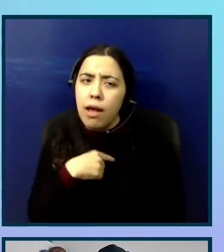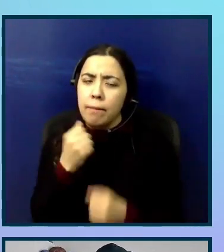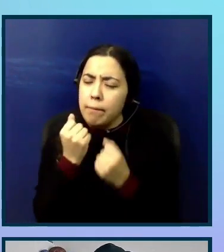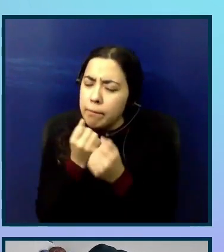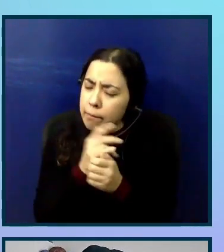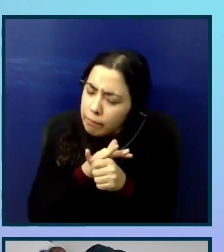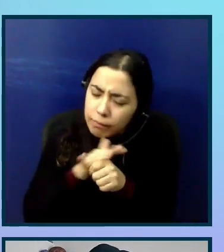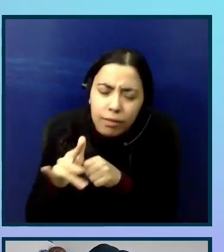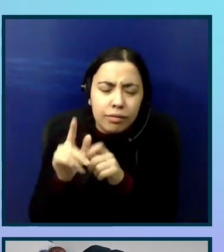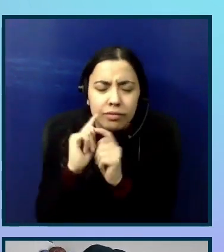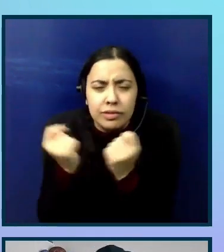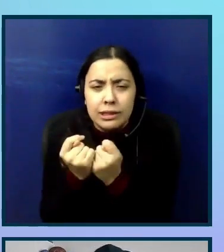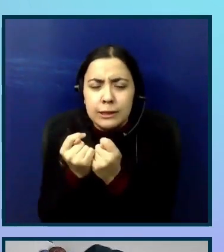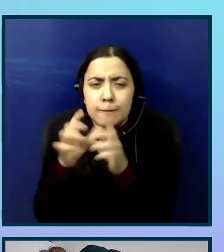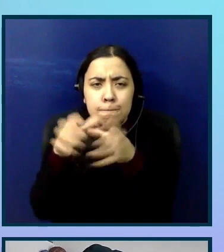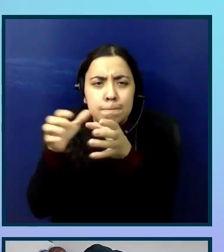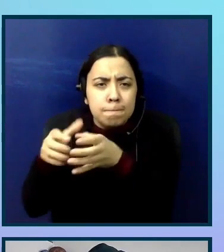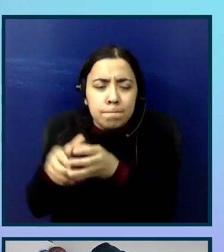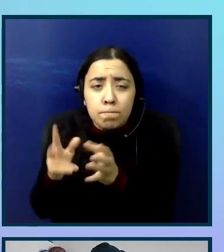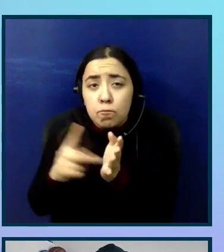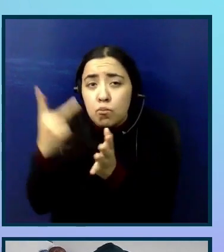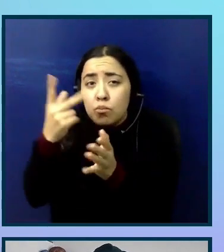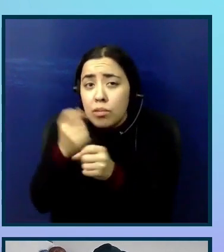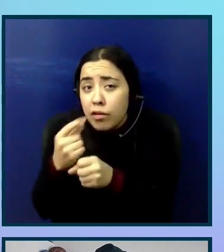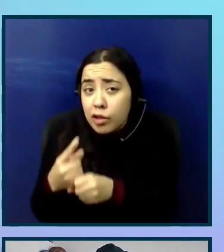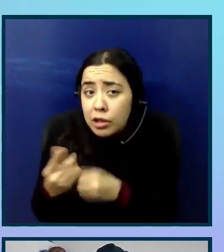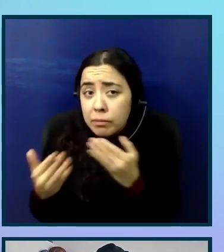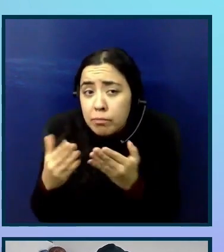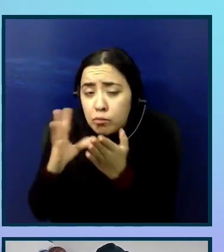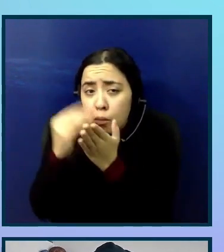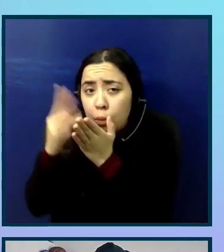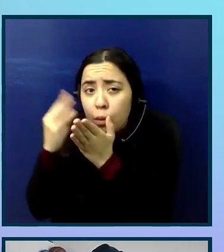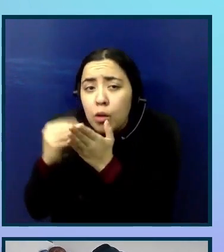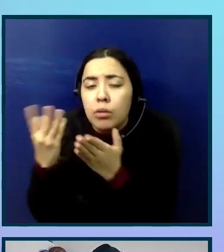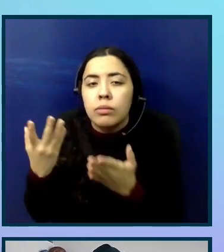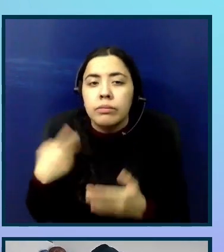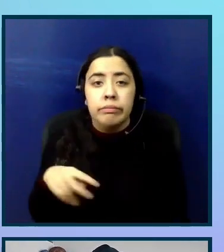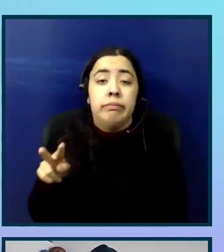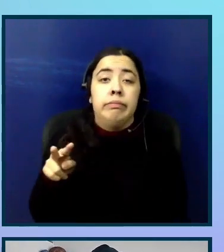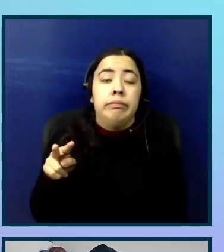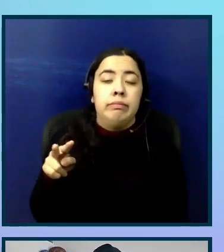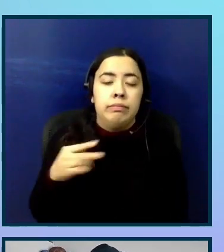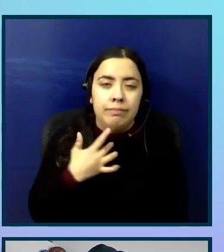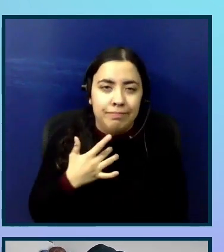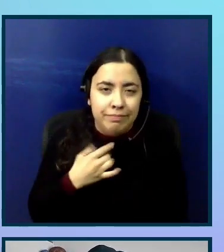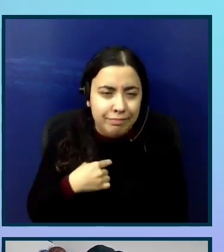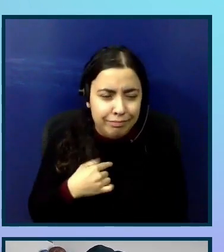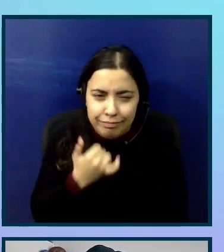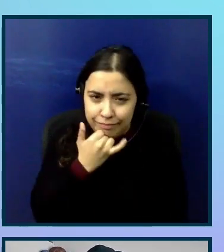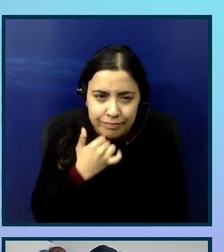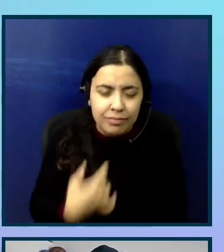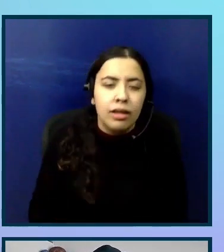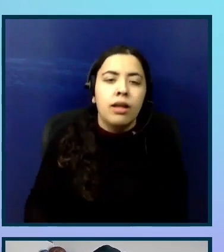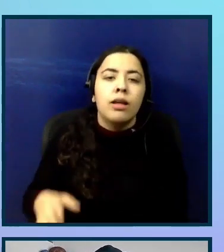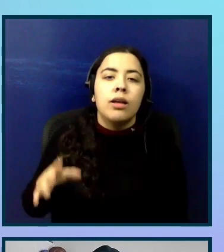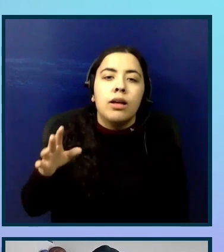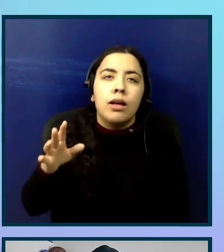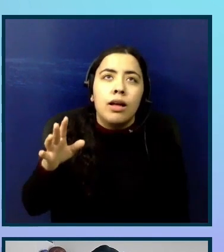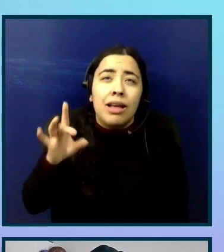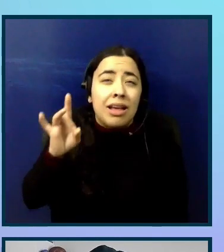or sprints that we can do like twice a year to learn stuff. What I got was probably closer to 80% of teams being like,